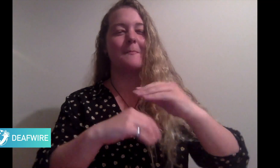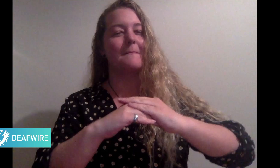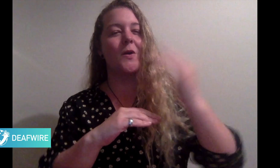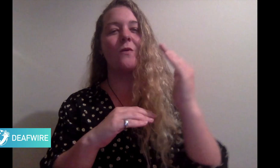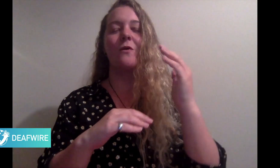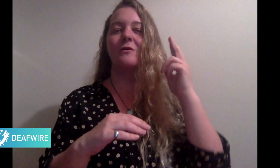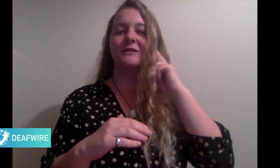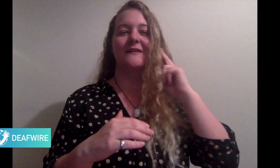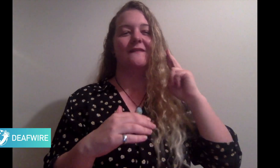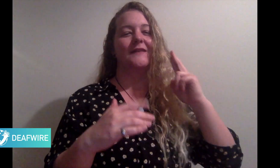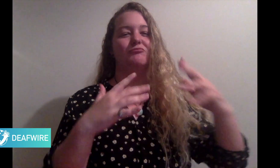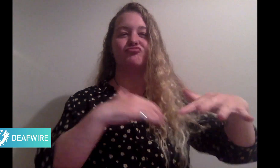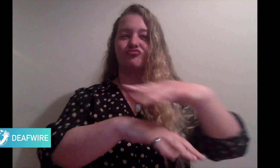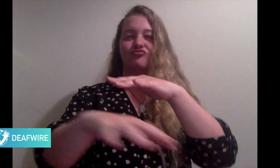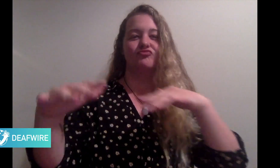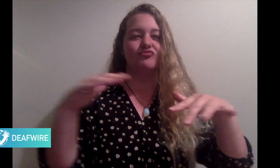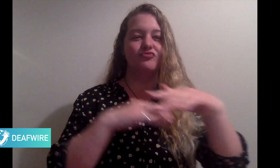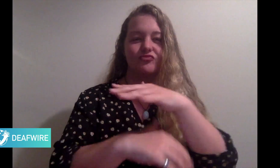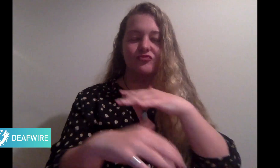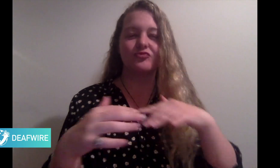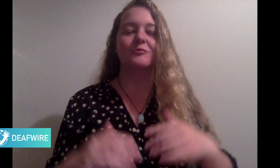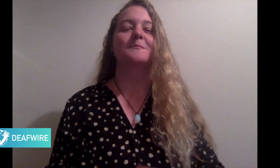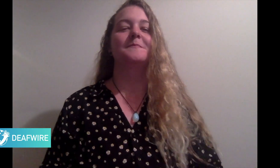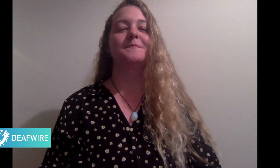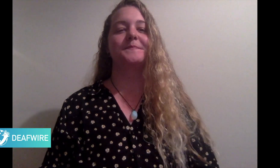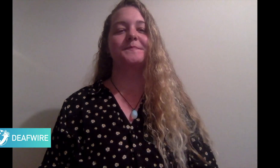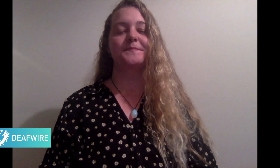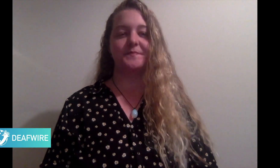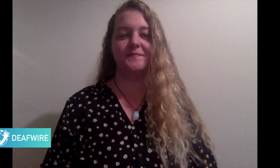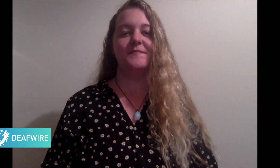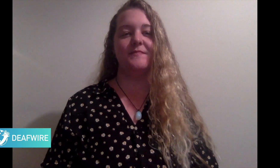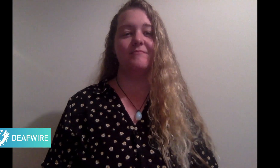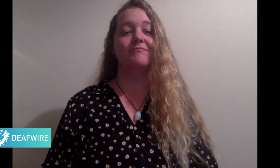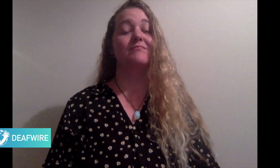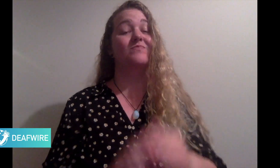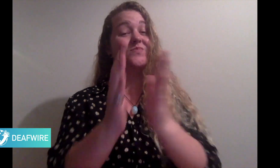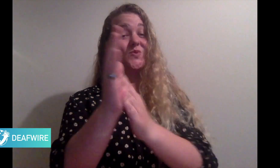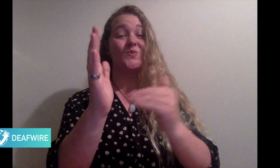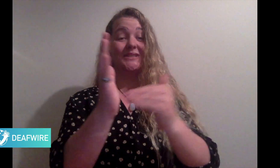In New Zealand, more and more Deaf people are getting CIs.